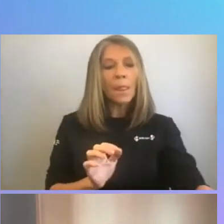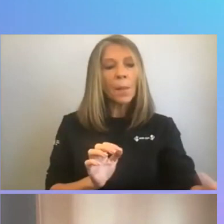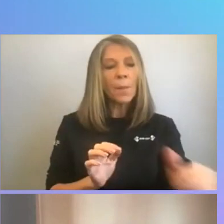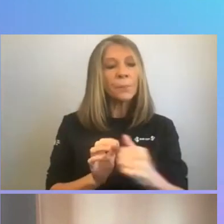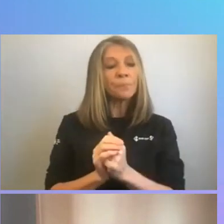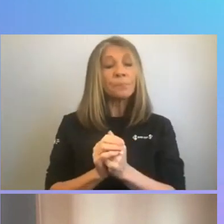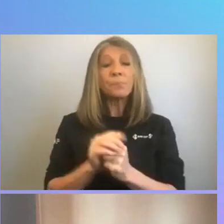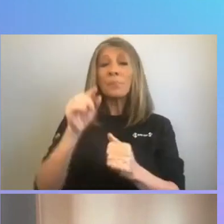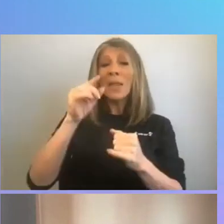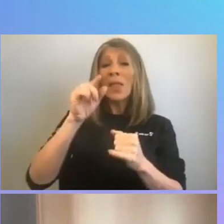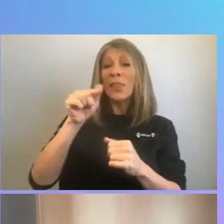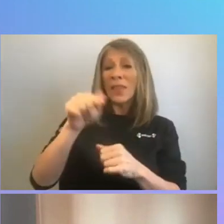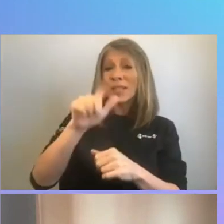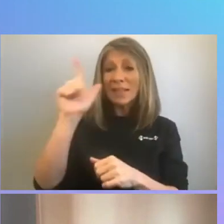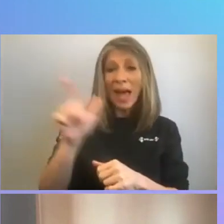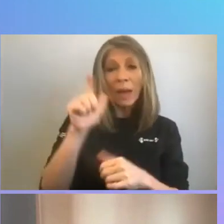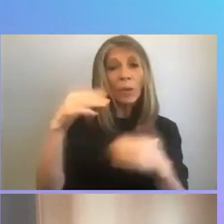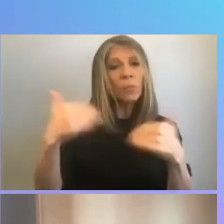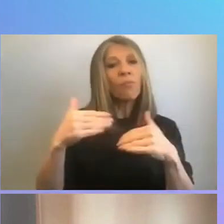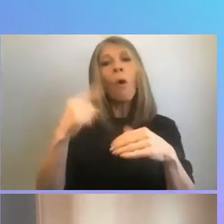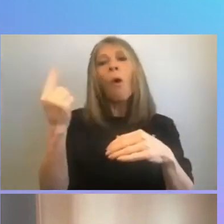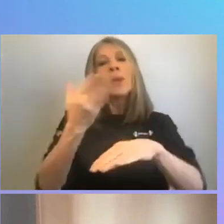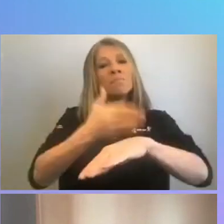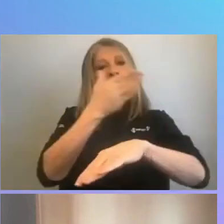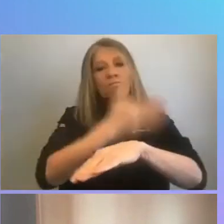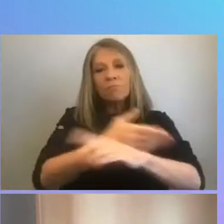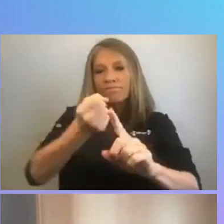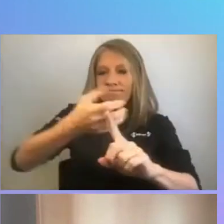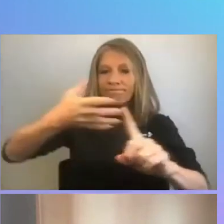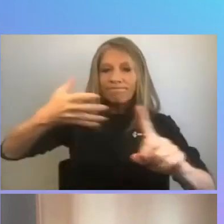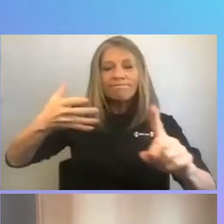library, it's always improving. It's expanding. Um, and it now